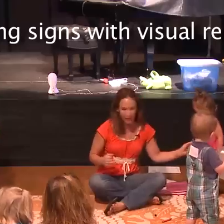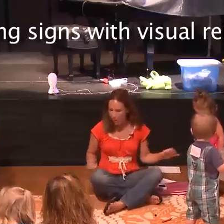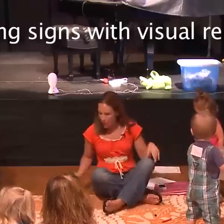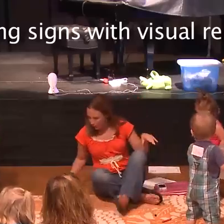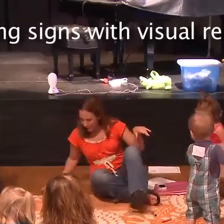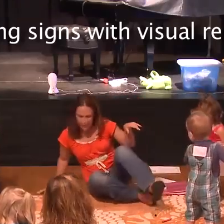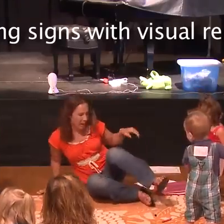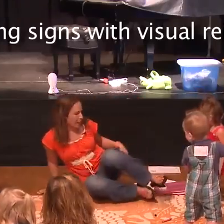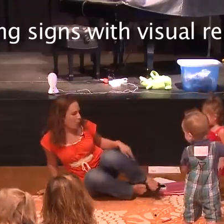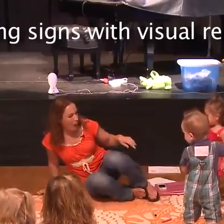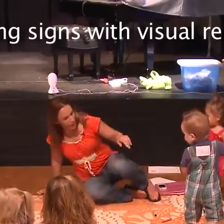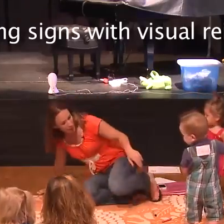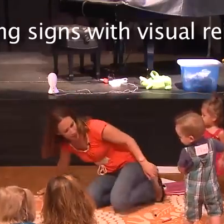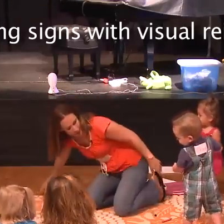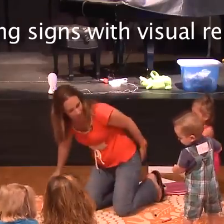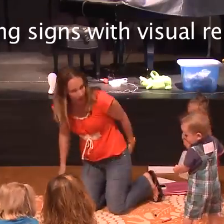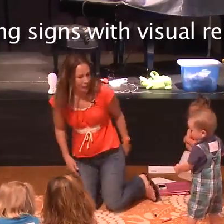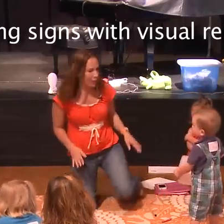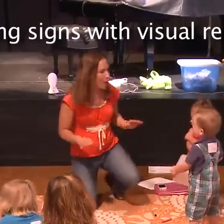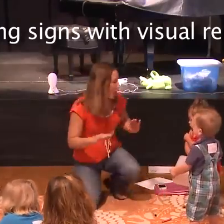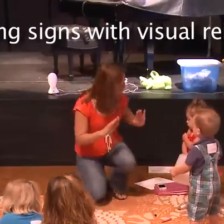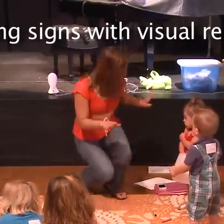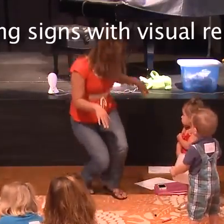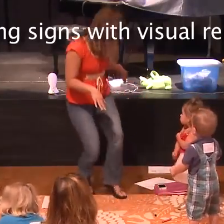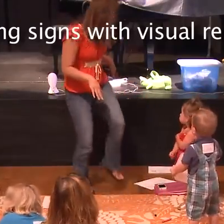and then I want you guys to tell me what they are. I'm also going to give you